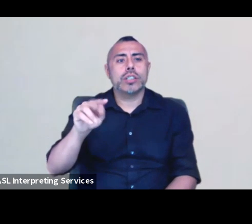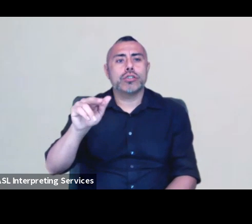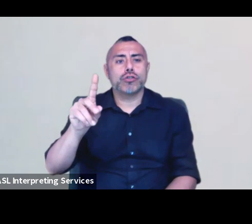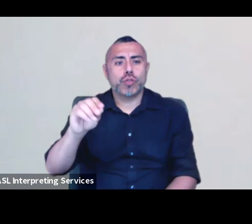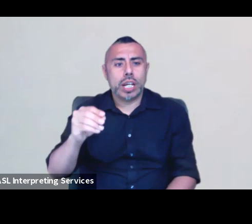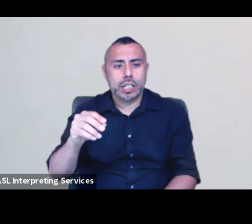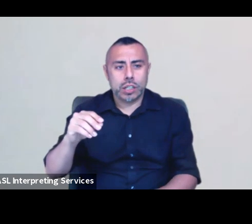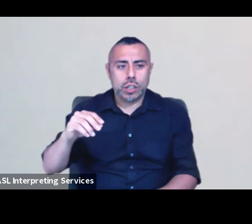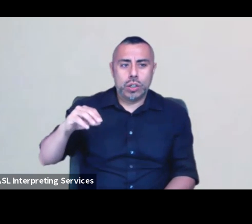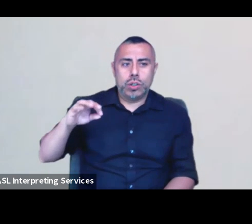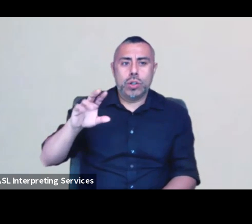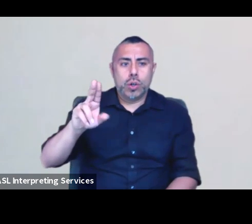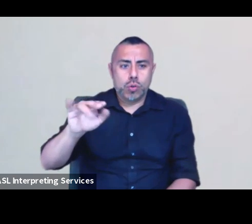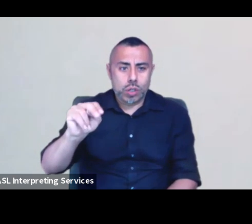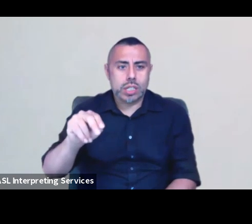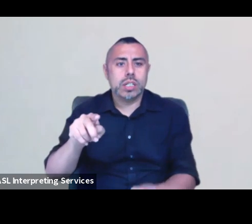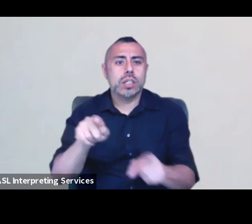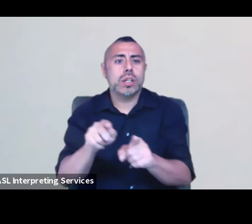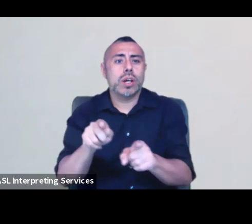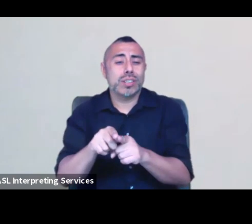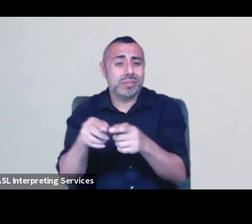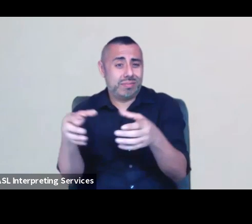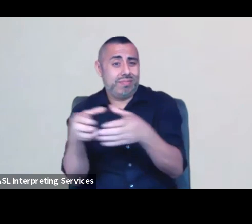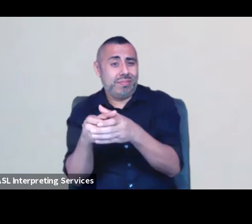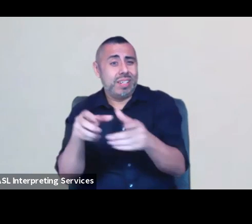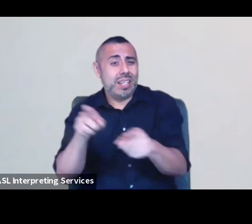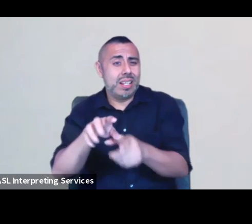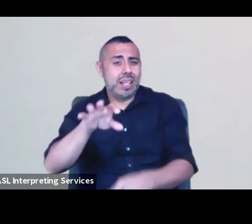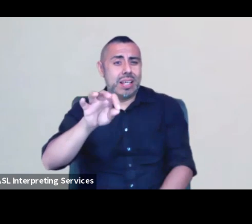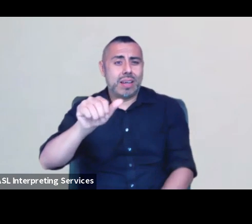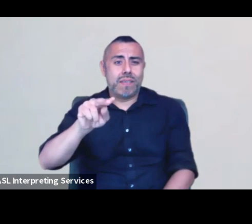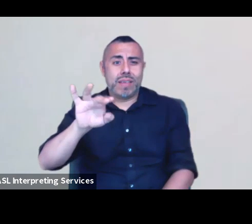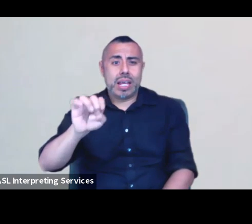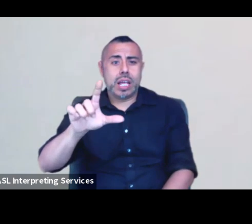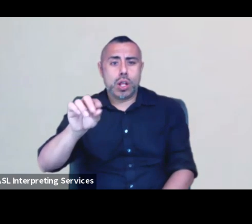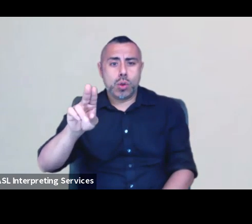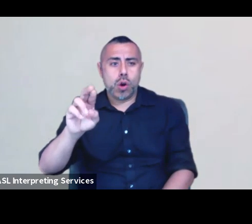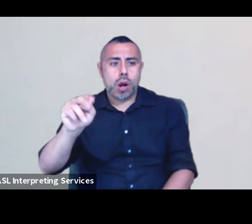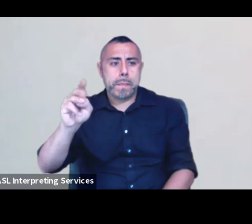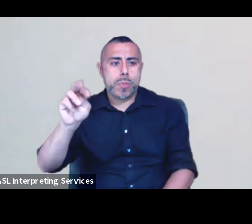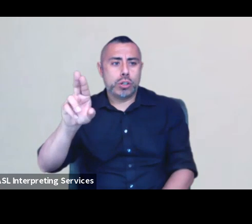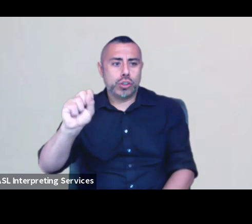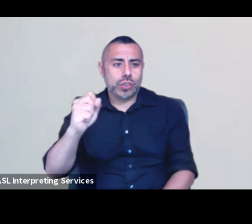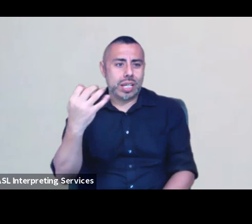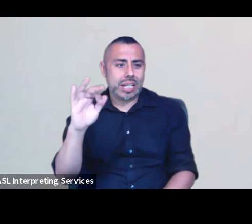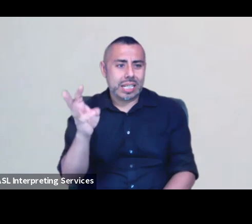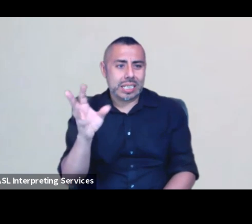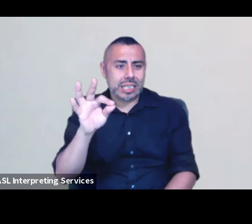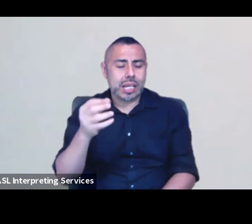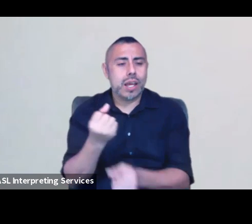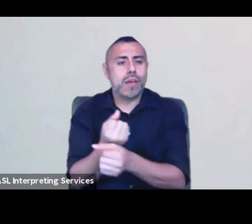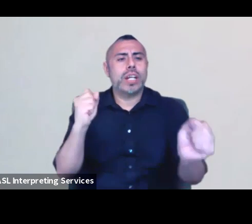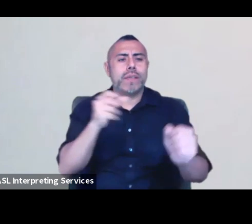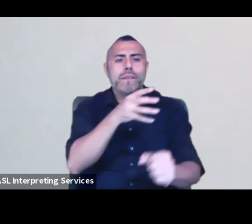many of which were founded during the Civil Rights Movement and still exist today. Artist collectives and the Jubilee movement.